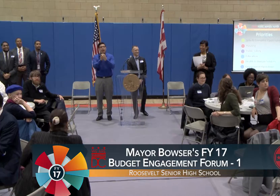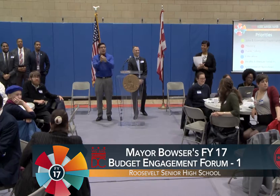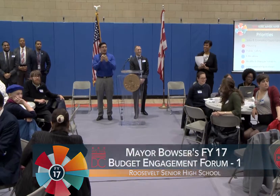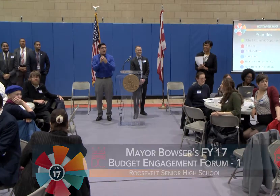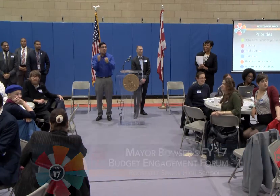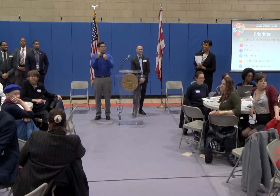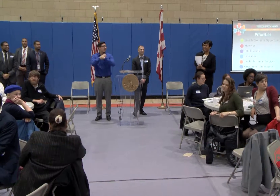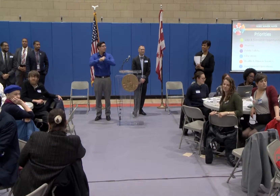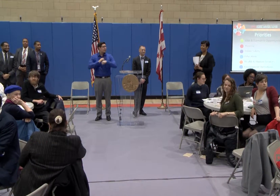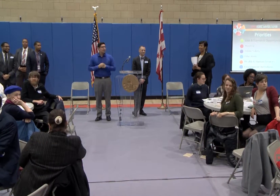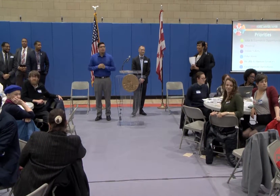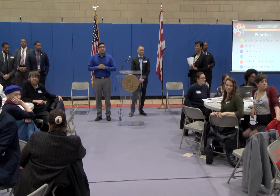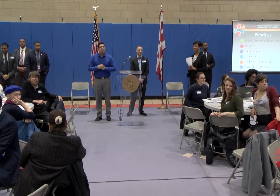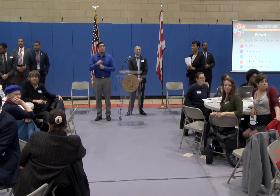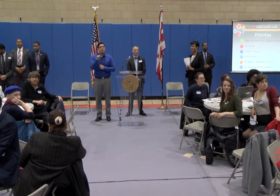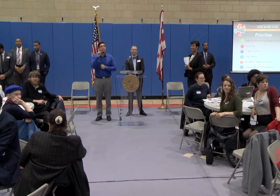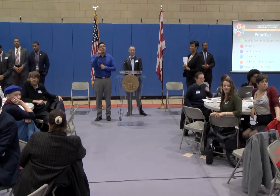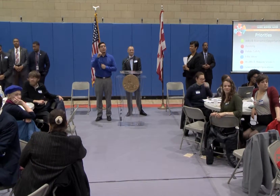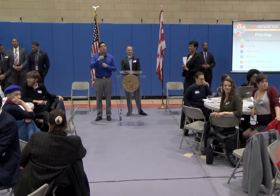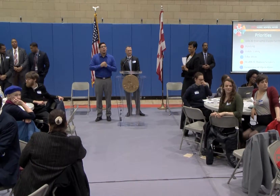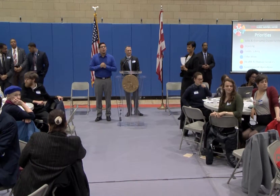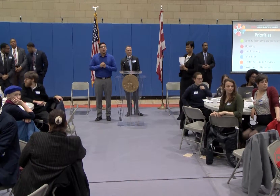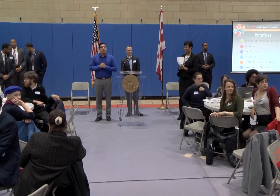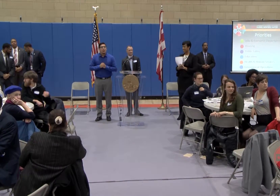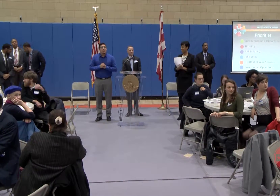ALL RIGHT. SO LET'S START WITH THE HIGHEST.